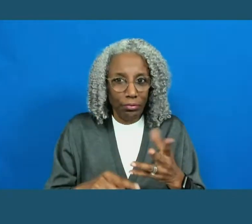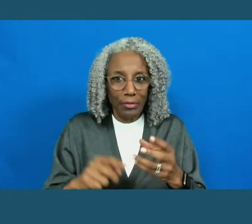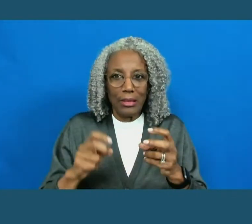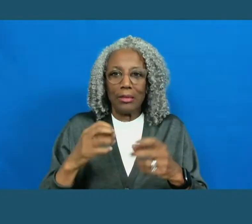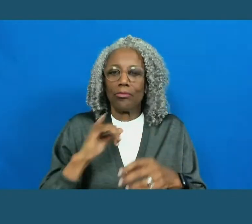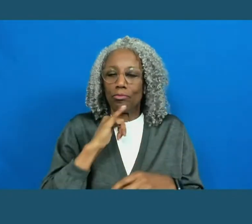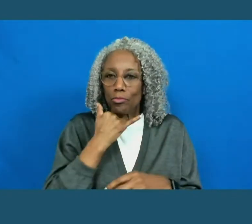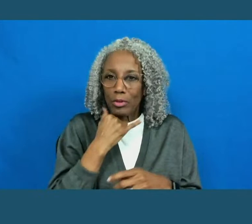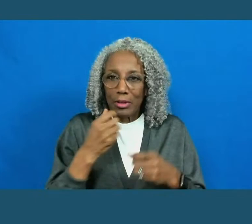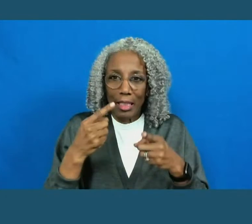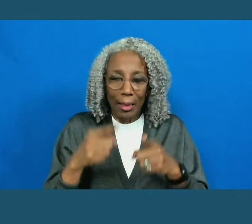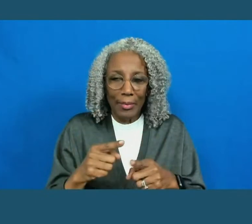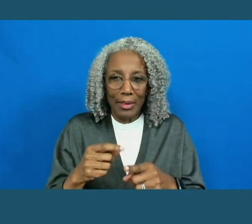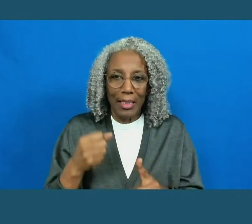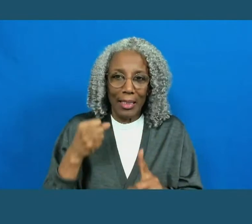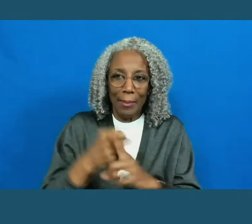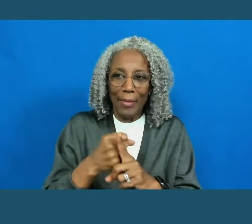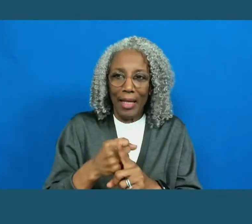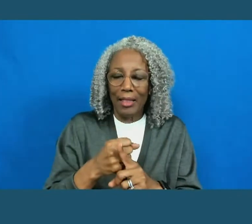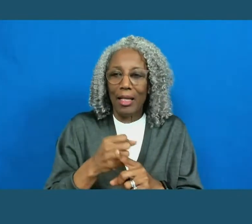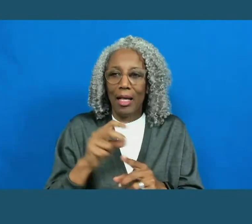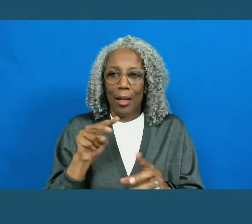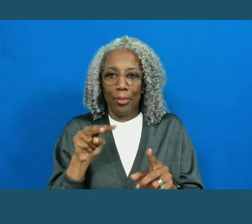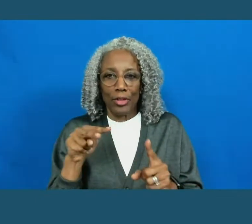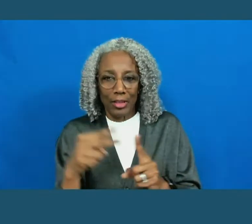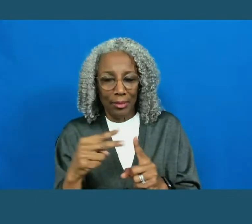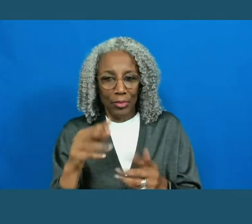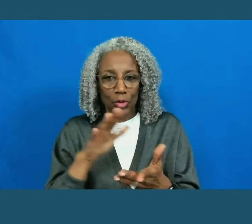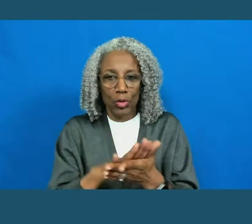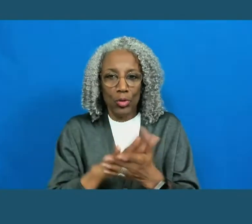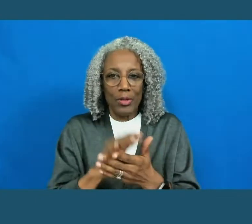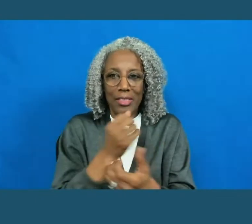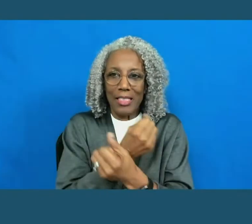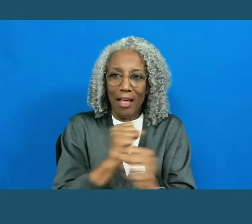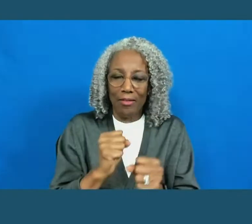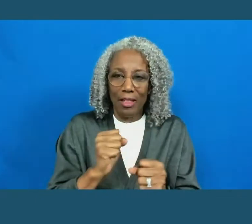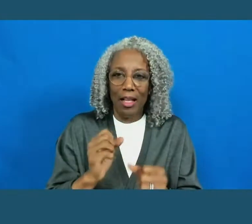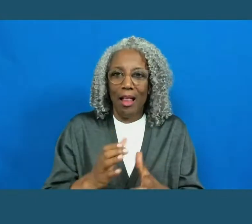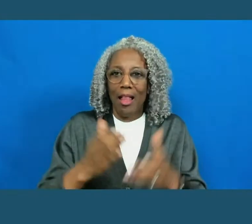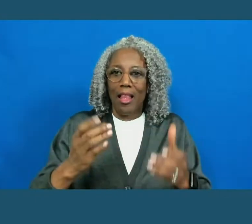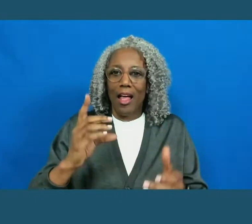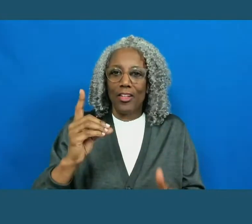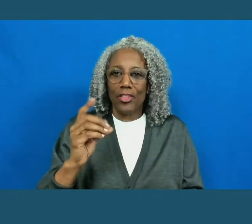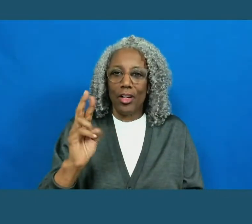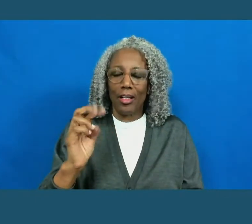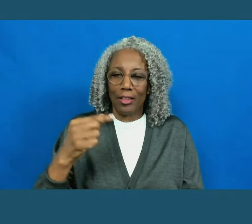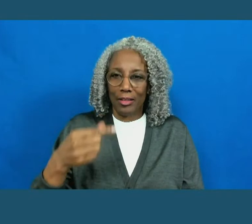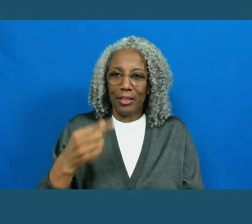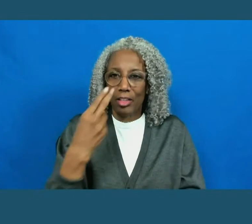a number of issues recently that have jarred many parents, staff and students. Perception of